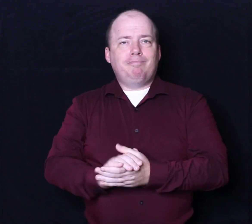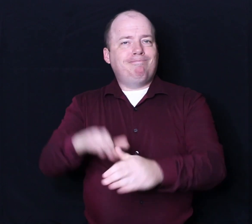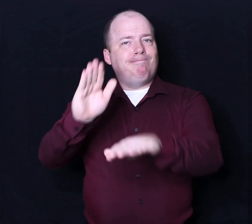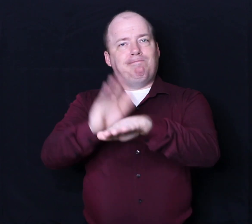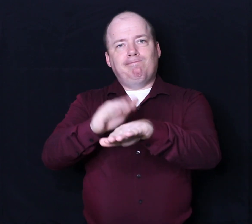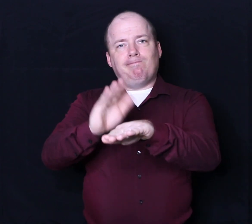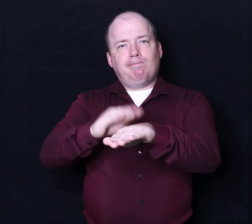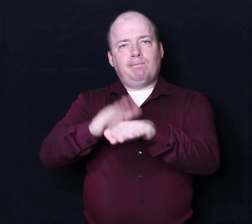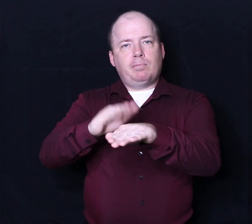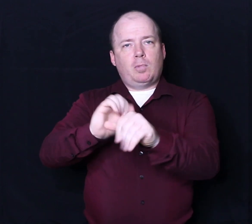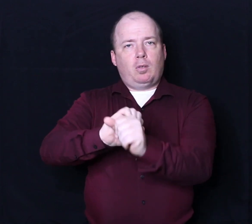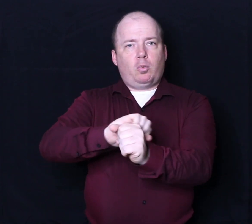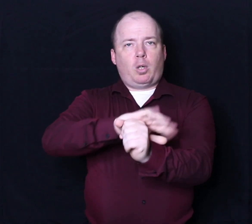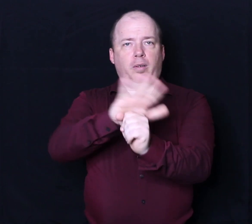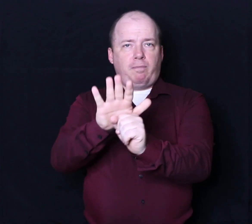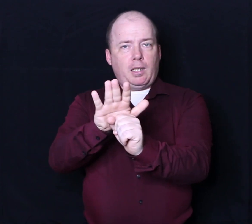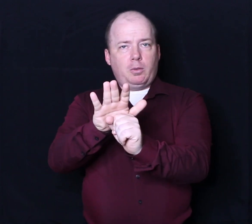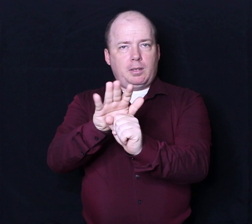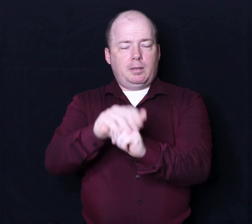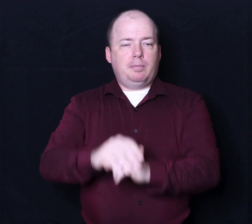as a precaution to coronavirus.